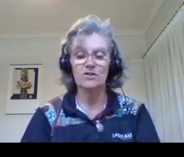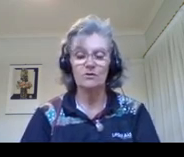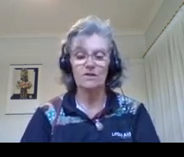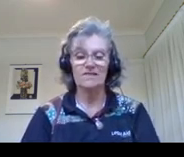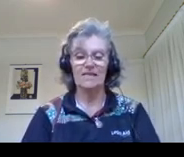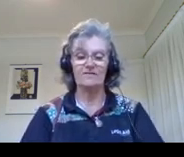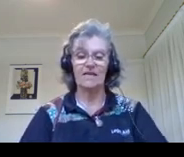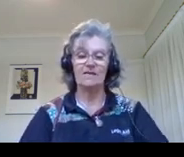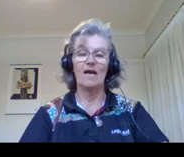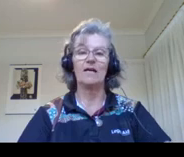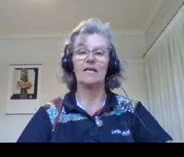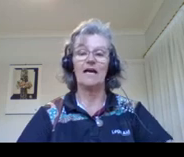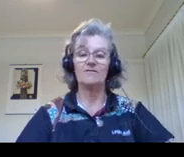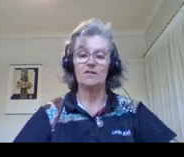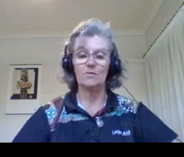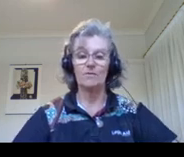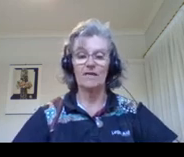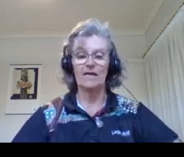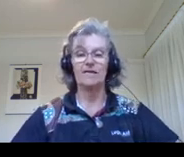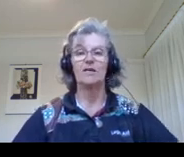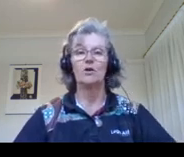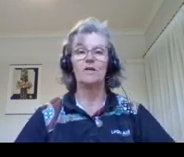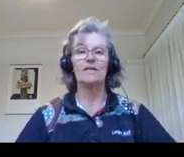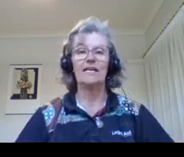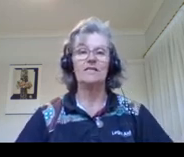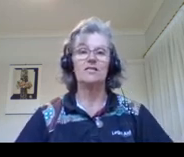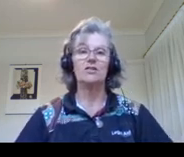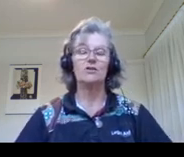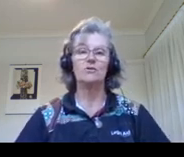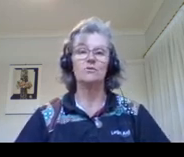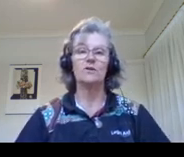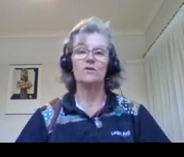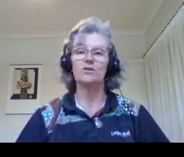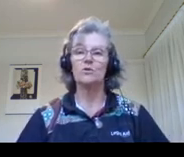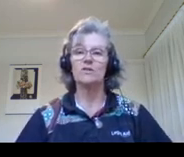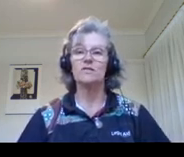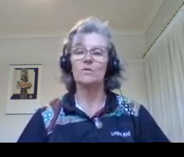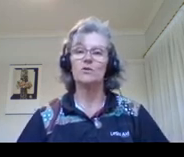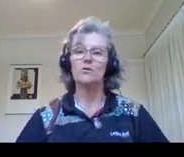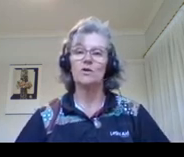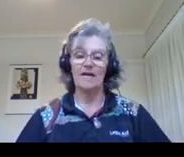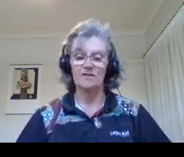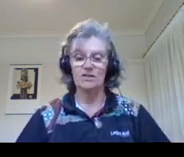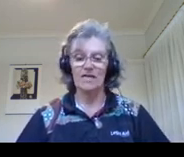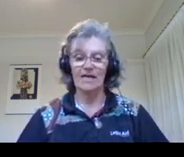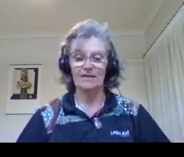receive an email after the webinar with links to the resources that we talk about today